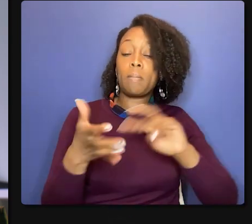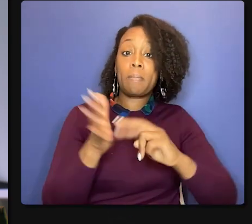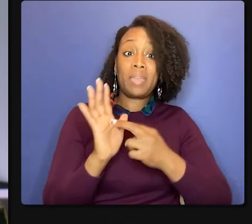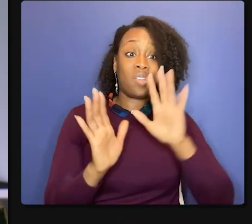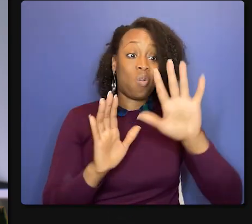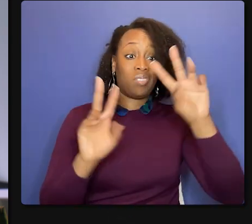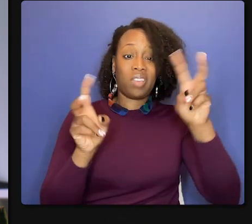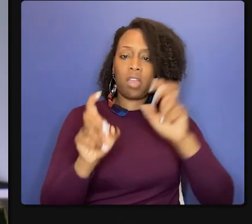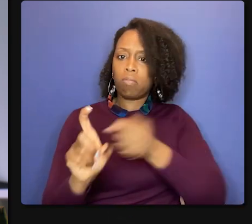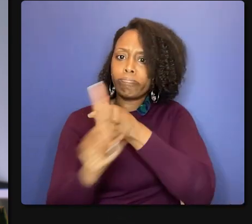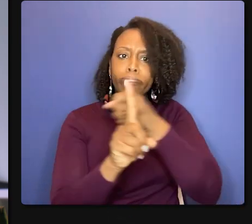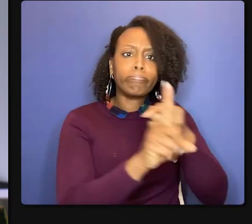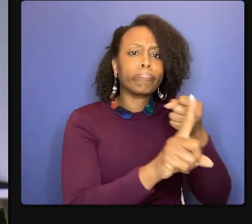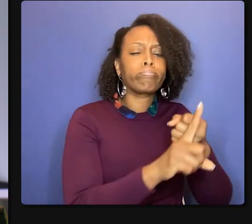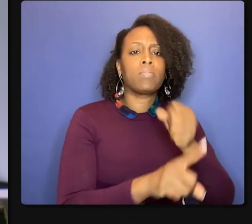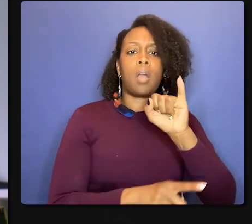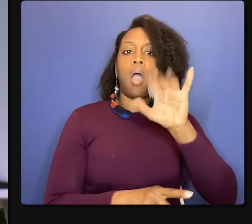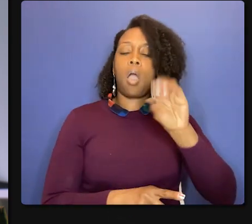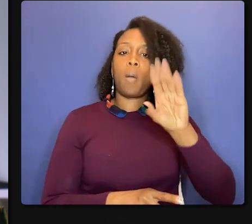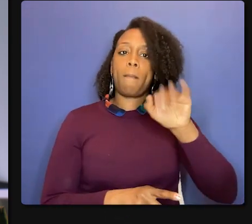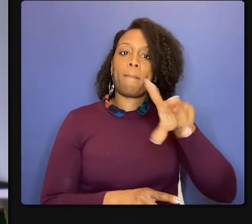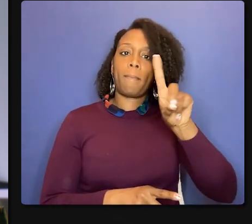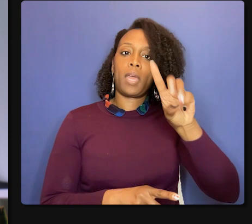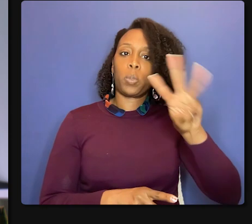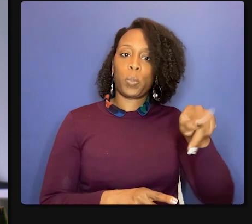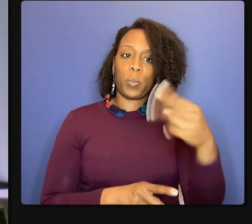to actually start hitting those IO bandwidths of those faster drives.